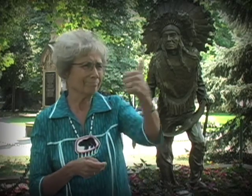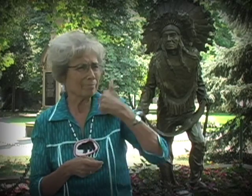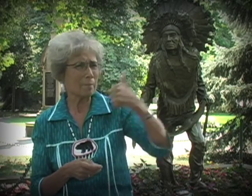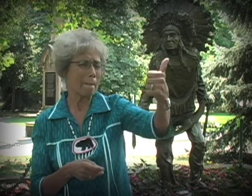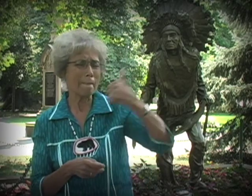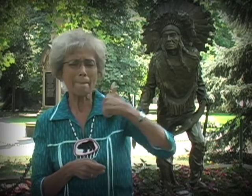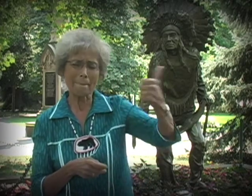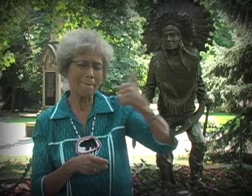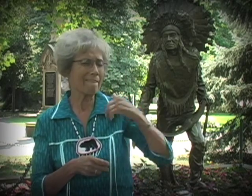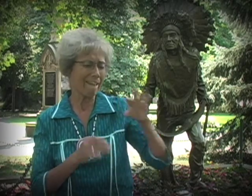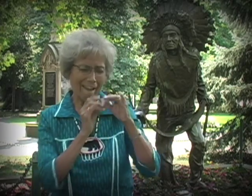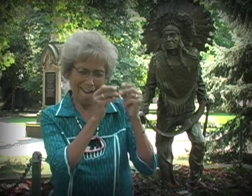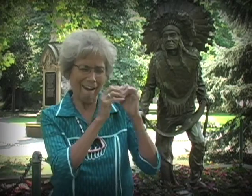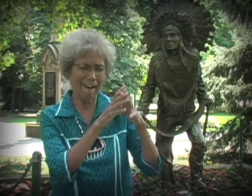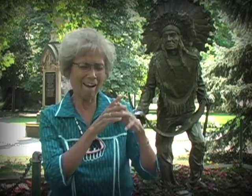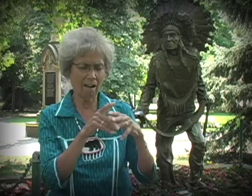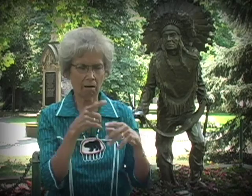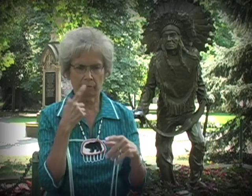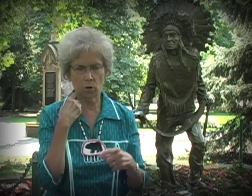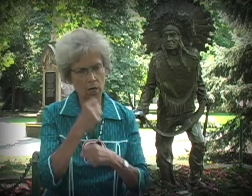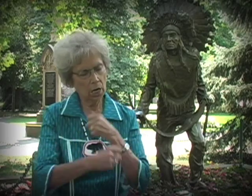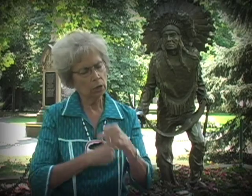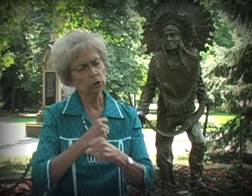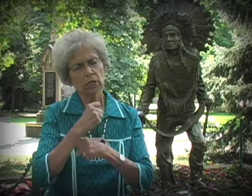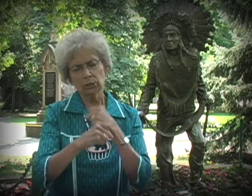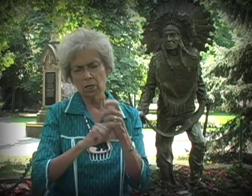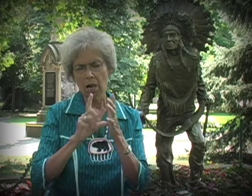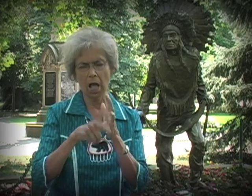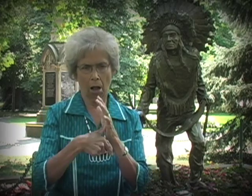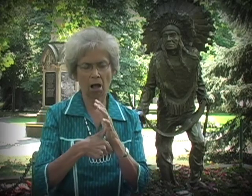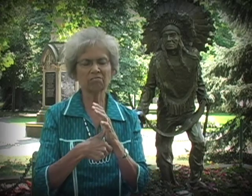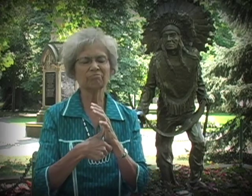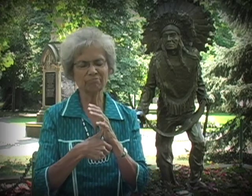They went to D.C. forth and back. They fought for years.